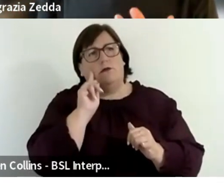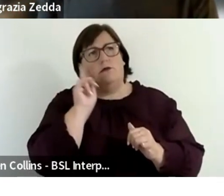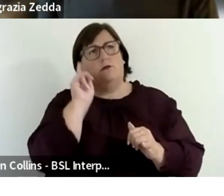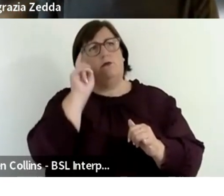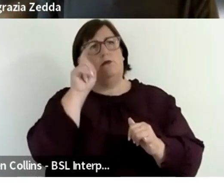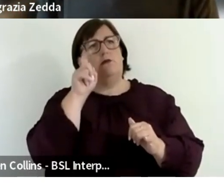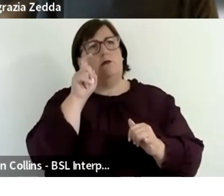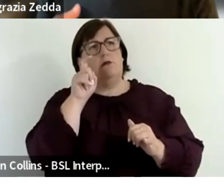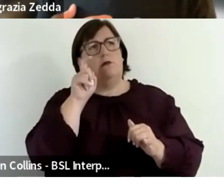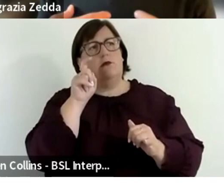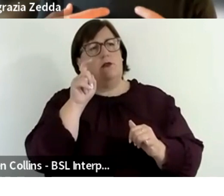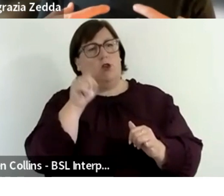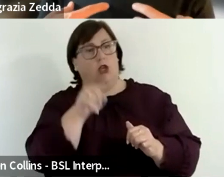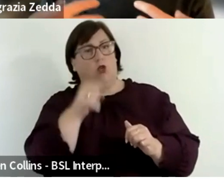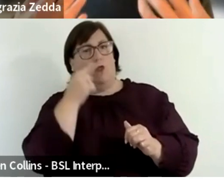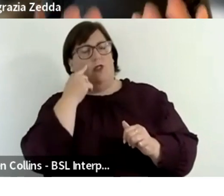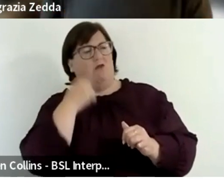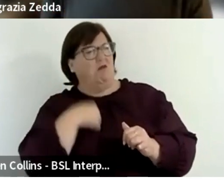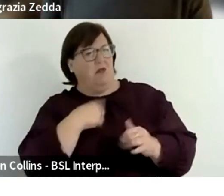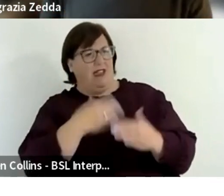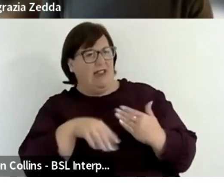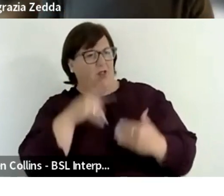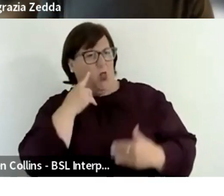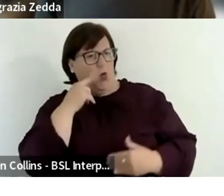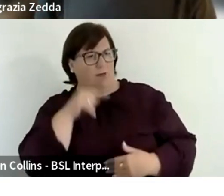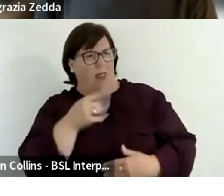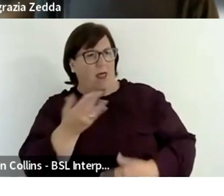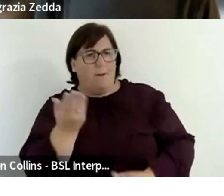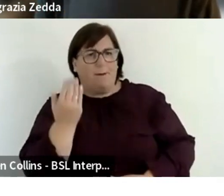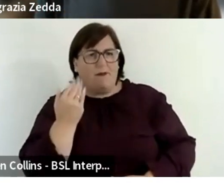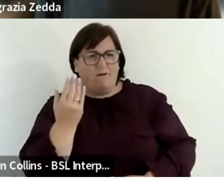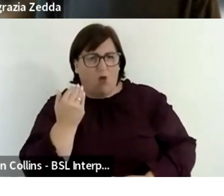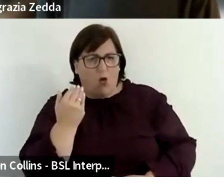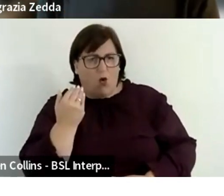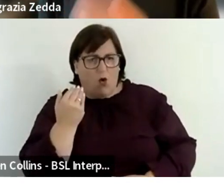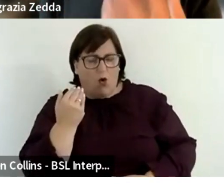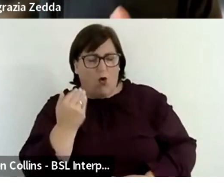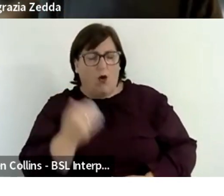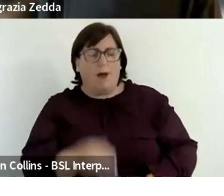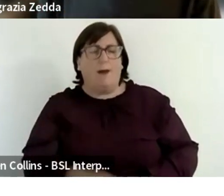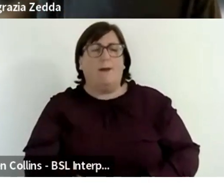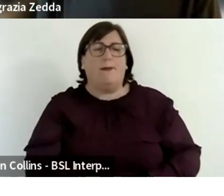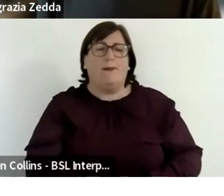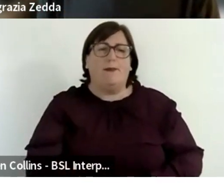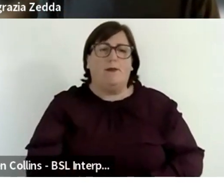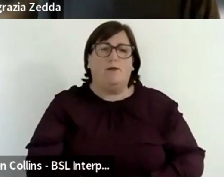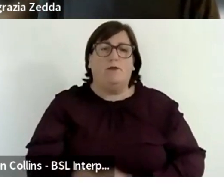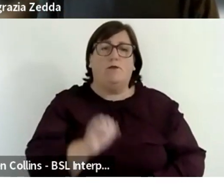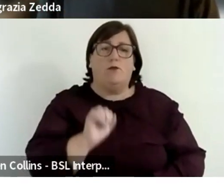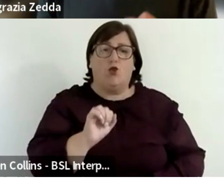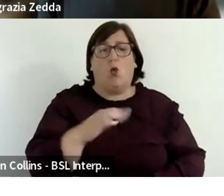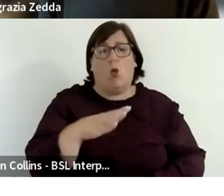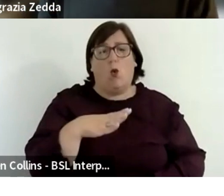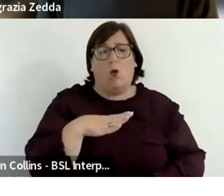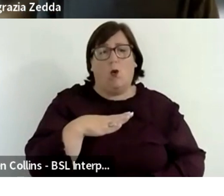This is really important because it gives you the reassurance and make sure your needs are being met from day